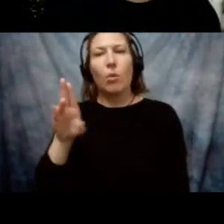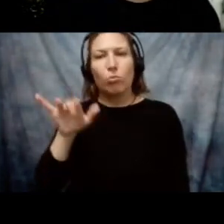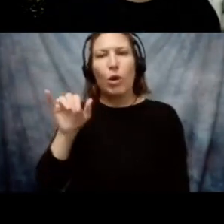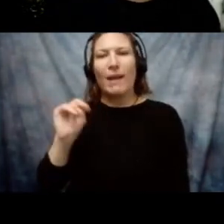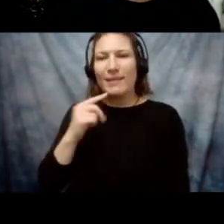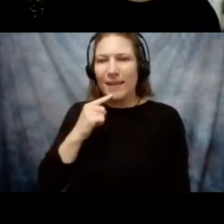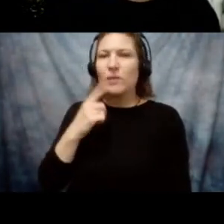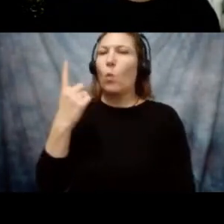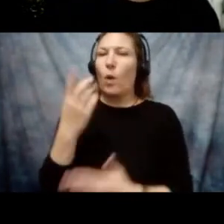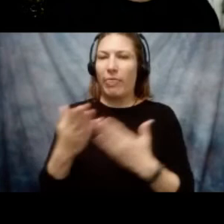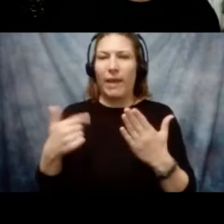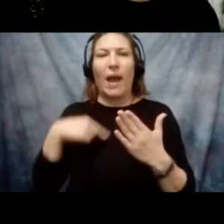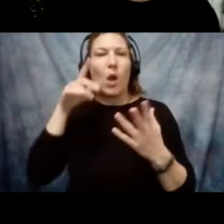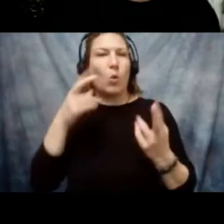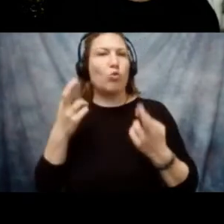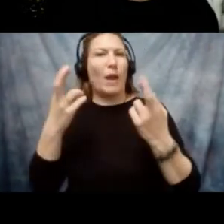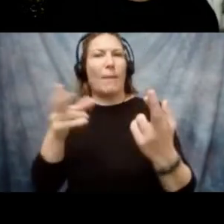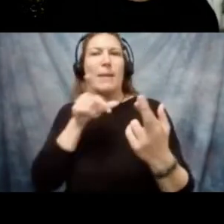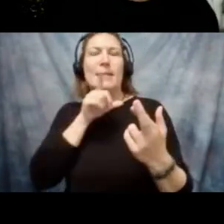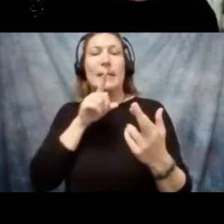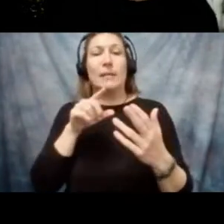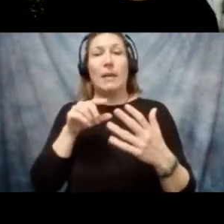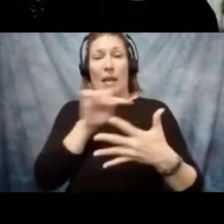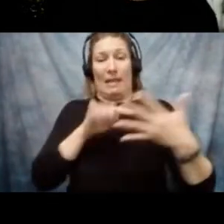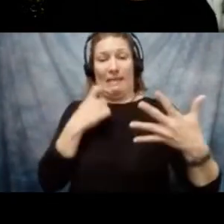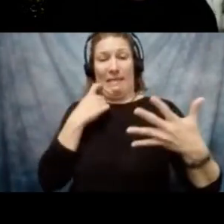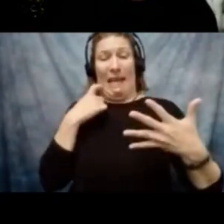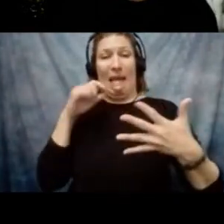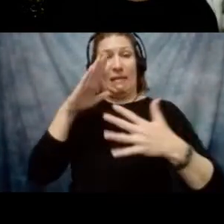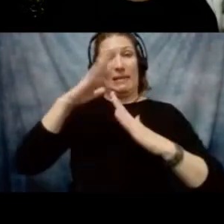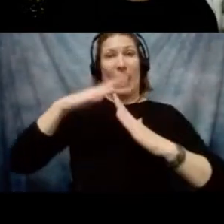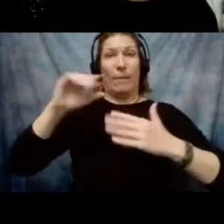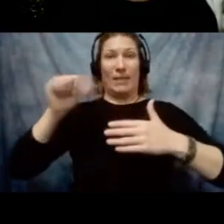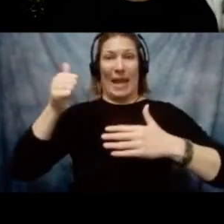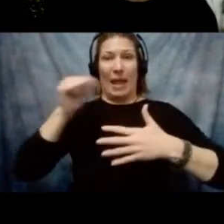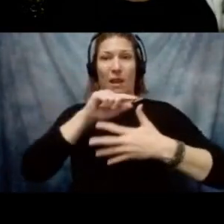like that those are things you can open up a course in in your authoring tool and spend